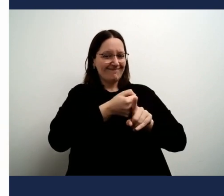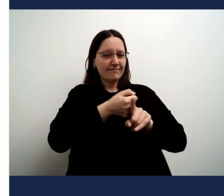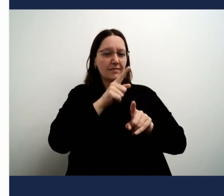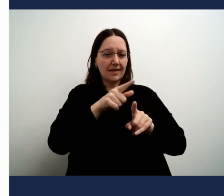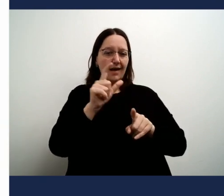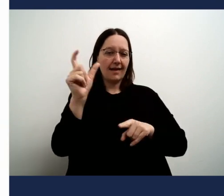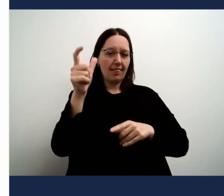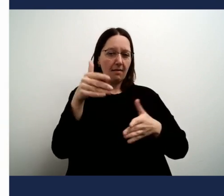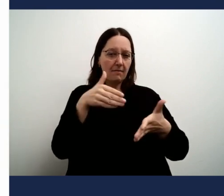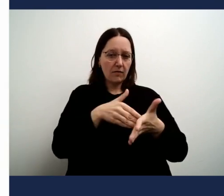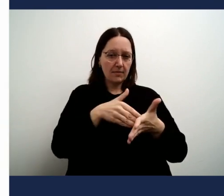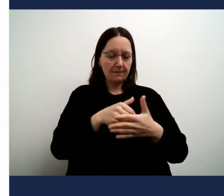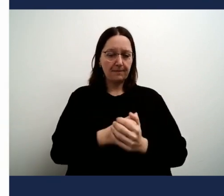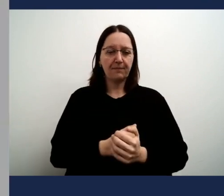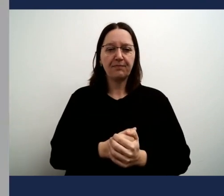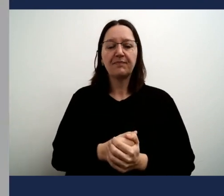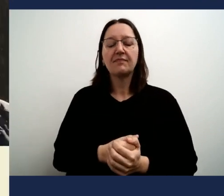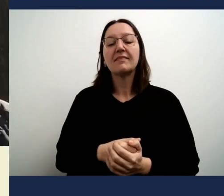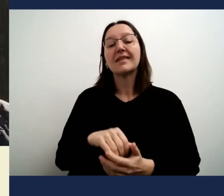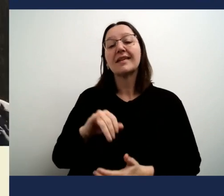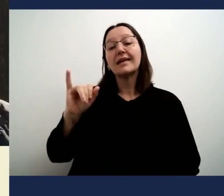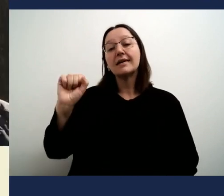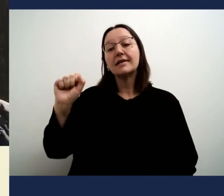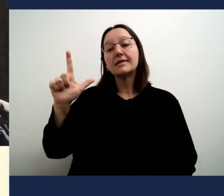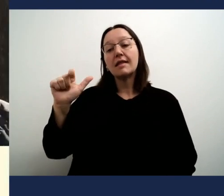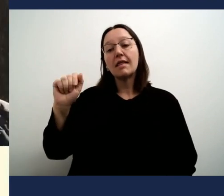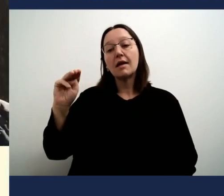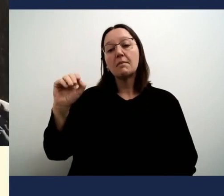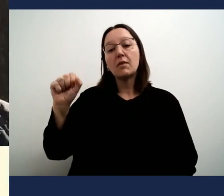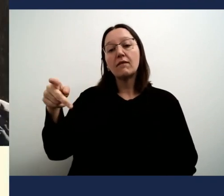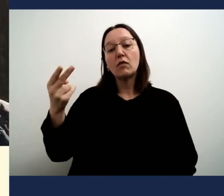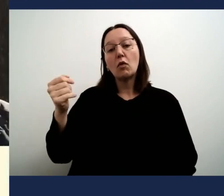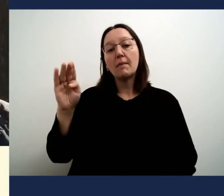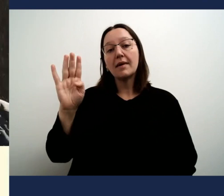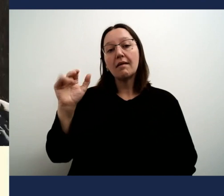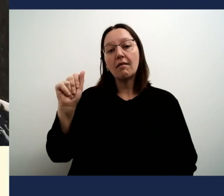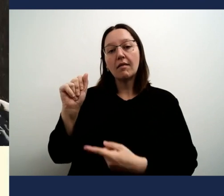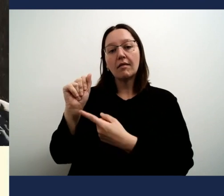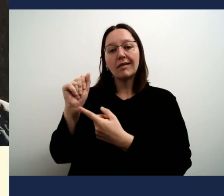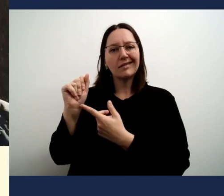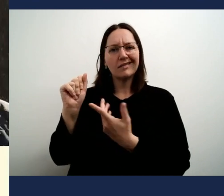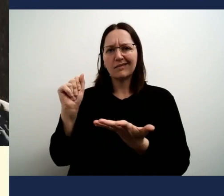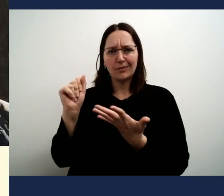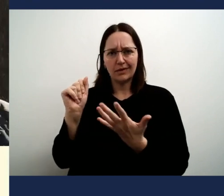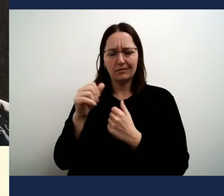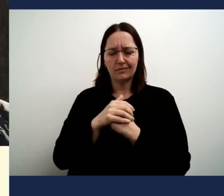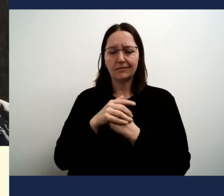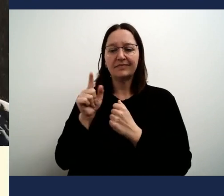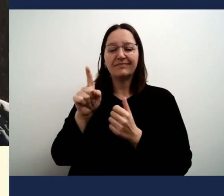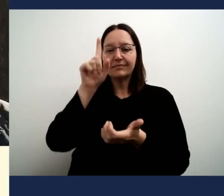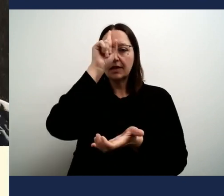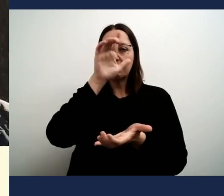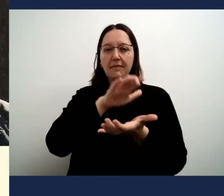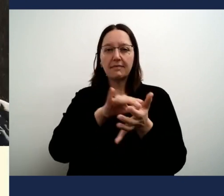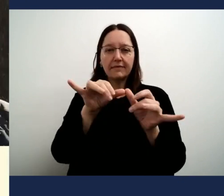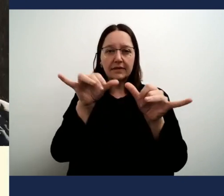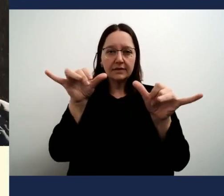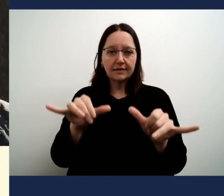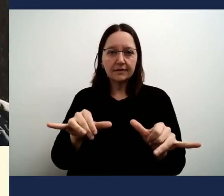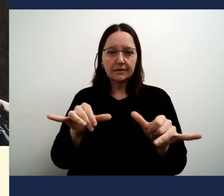. A level of religious literacy and so forth. Muslims are defined by their religious identity. Which is